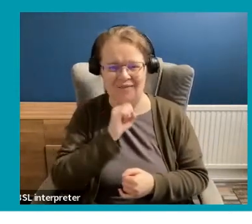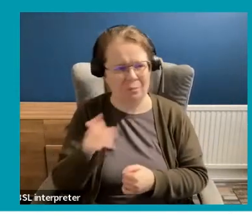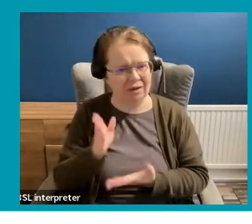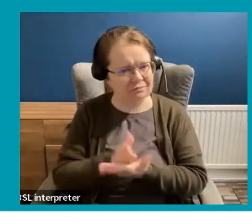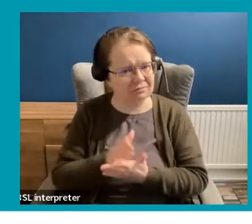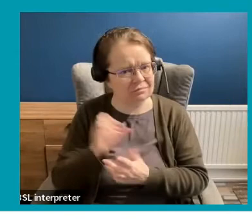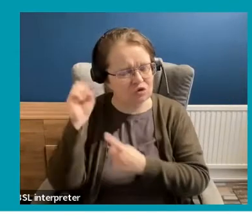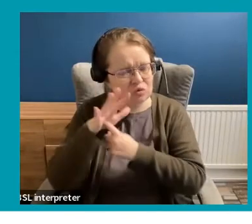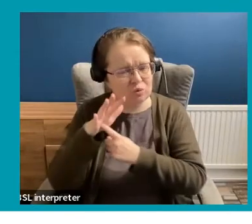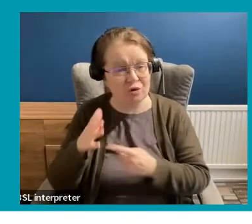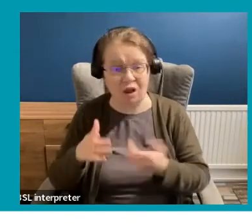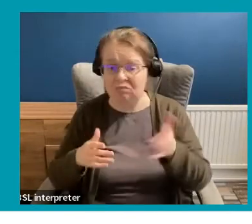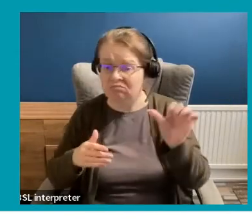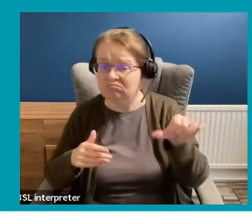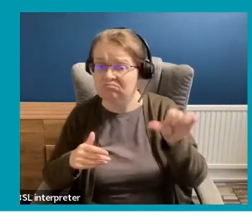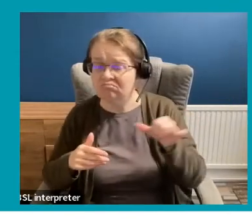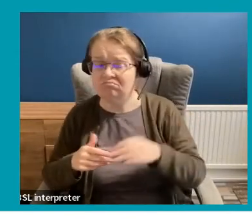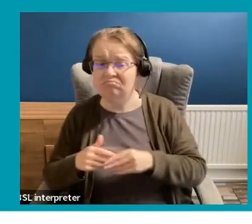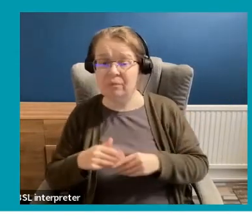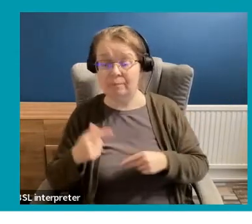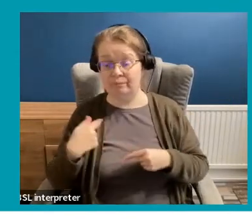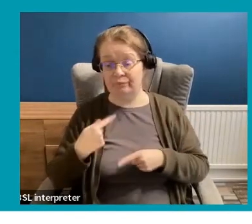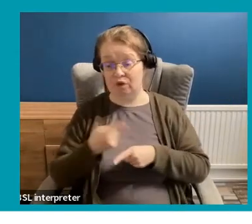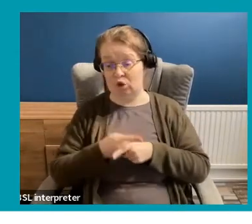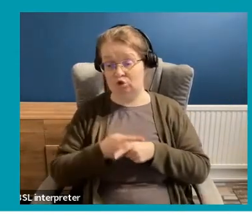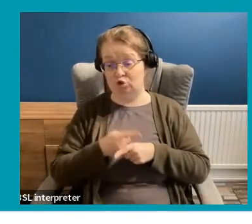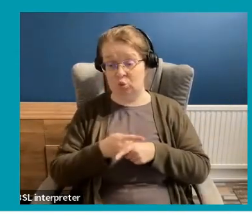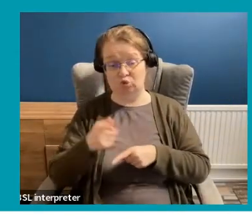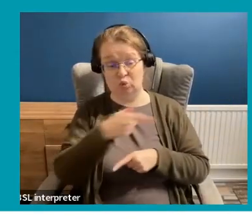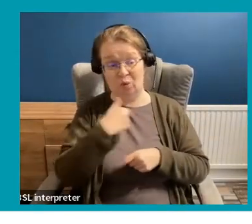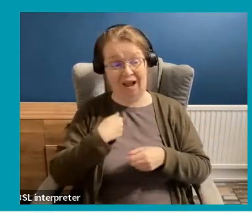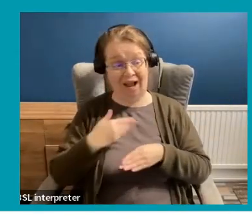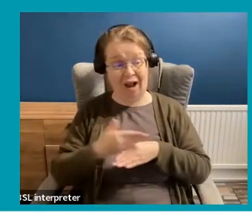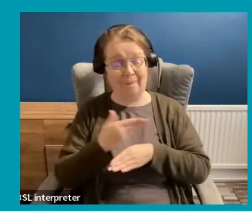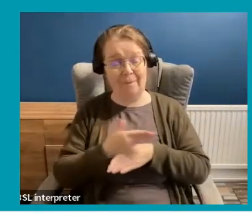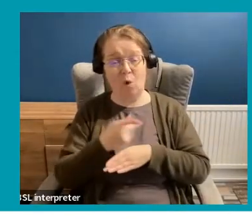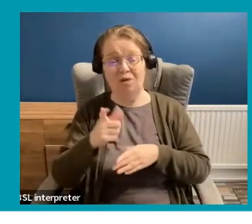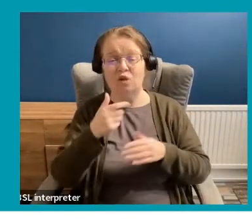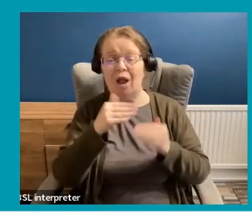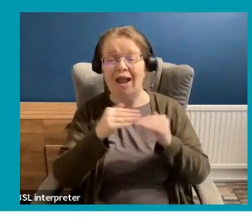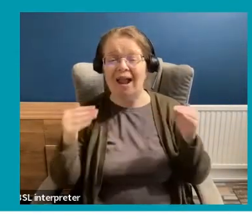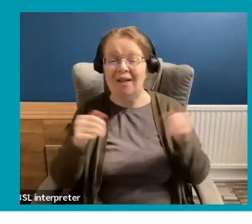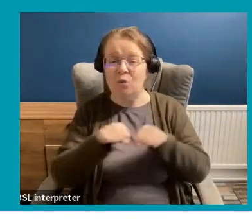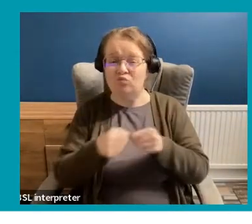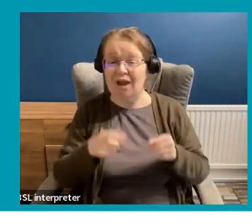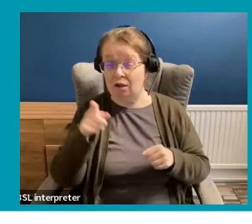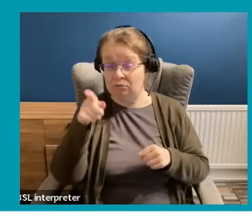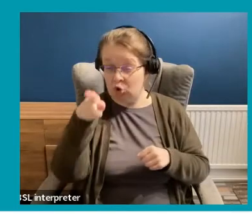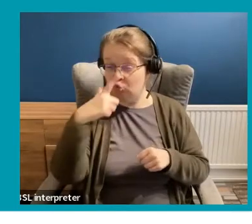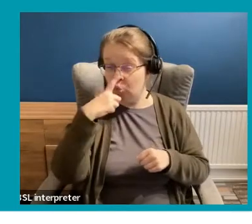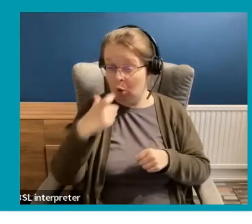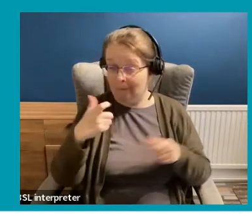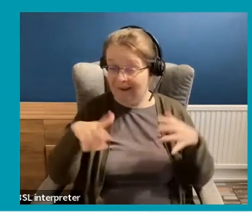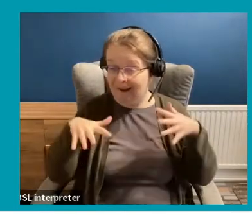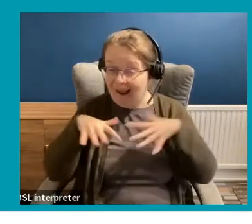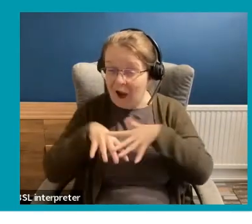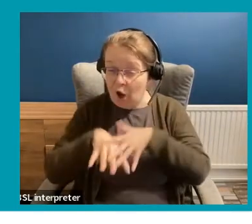if it candidates don't know that they won't apply. We talk to our employers that use even break and you can be the most inclusive employer on the planet but